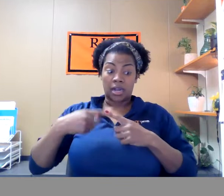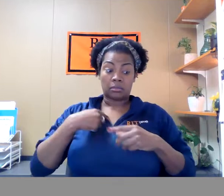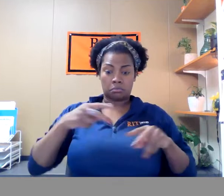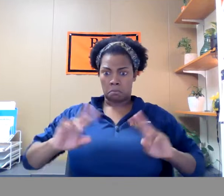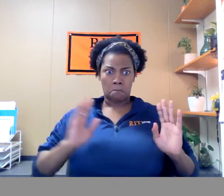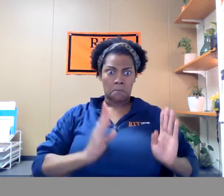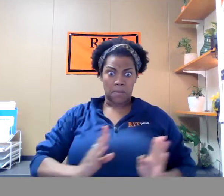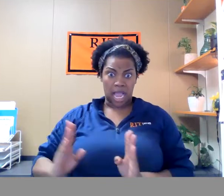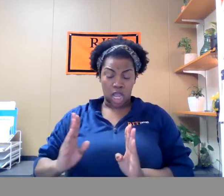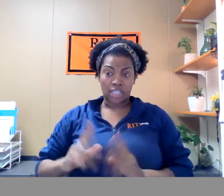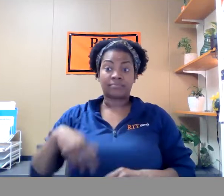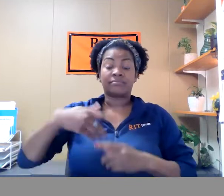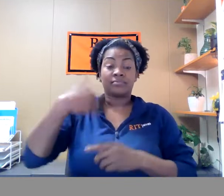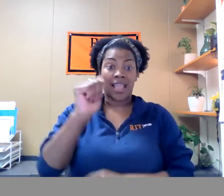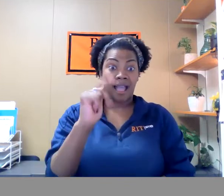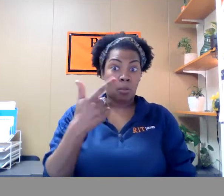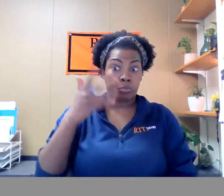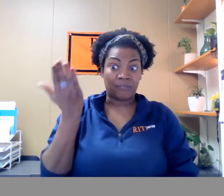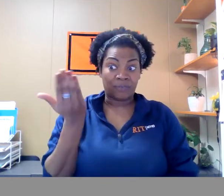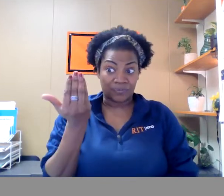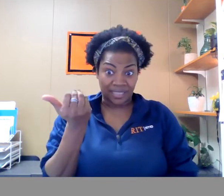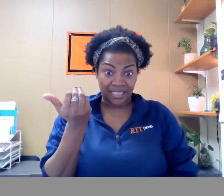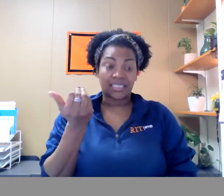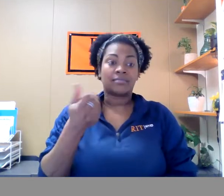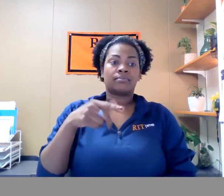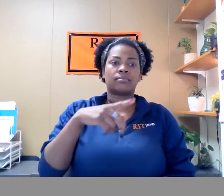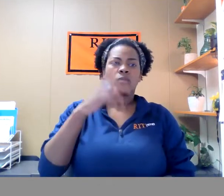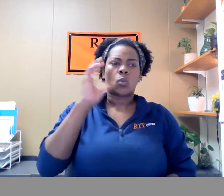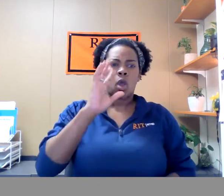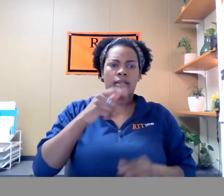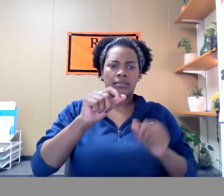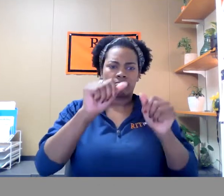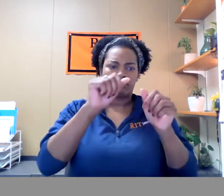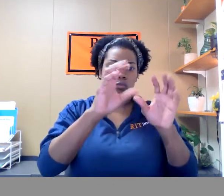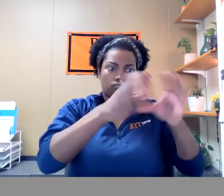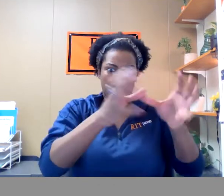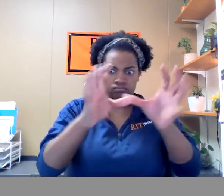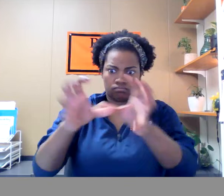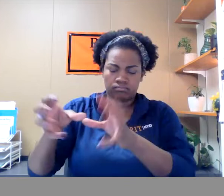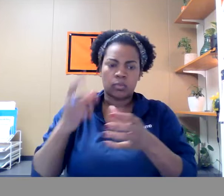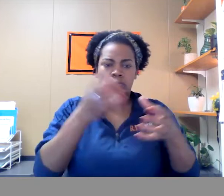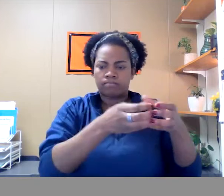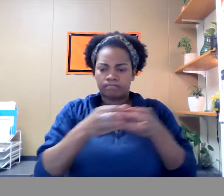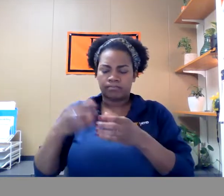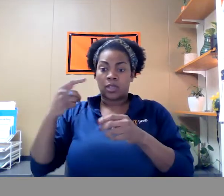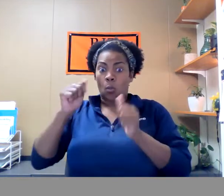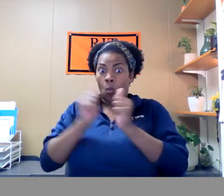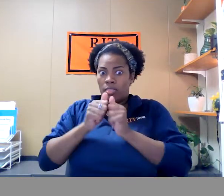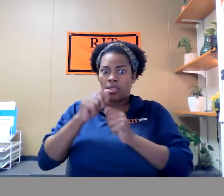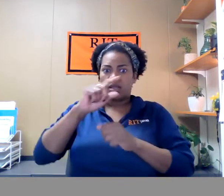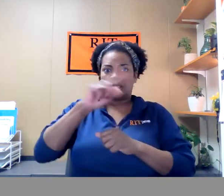and then make preparations for the April 11th presentation. What we're going to do at that point in time is we'll